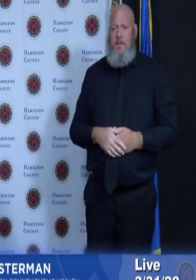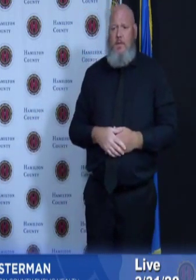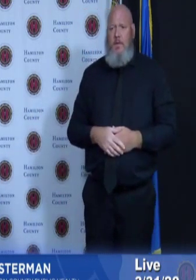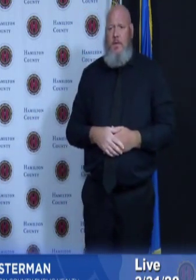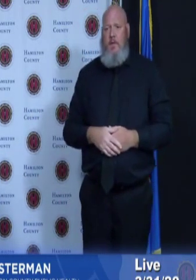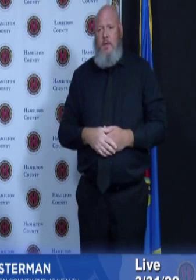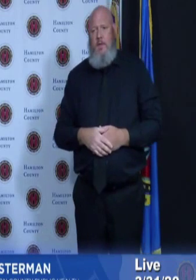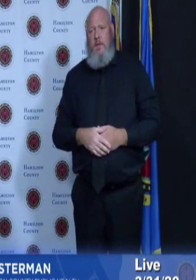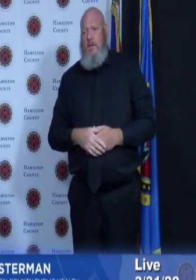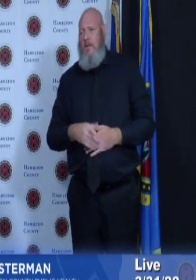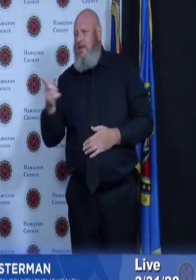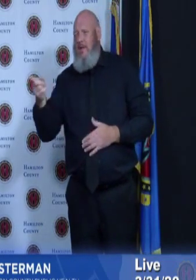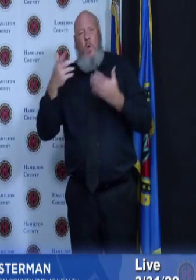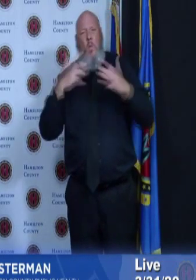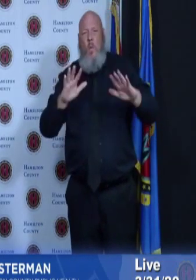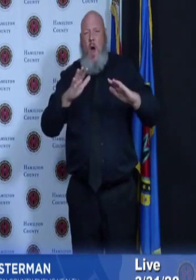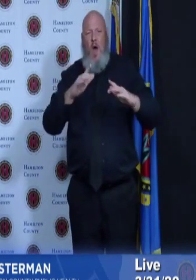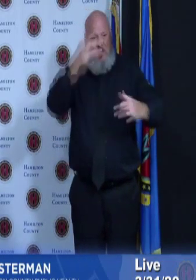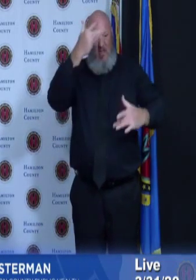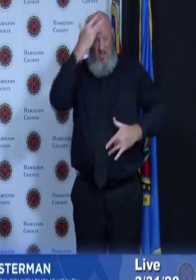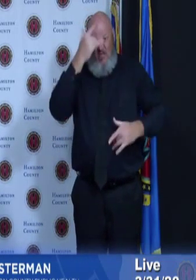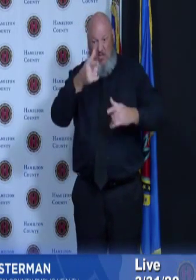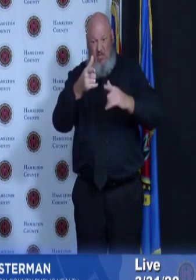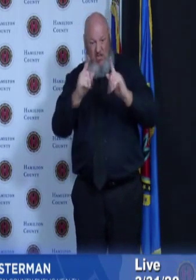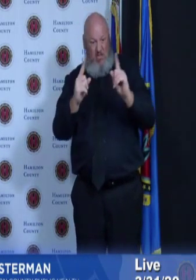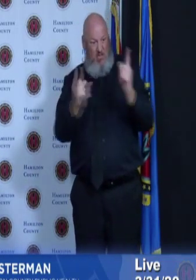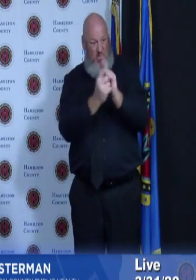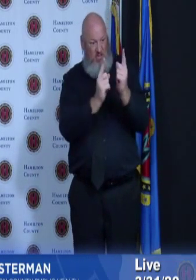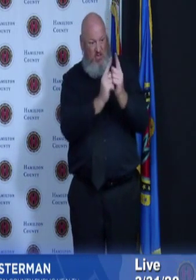exactly why we're doing social distancing